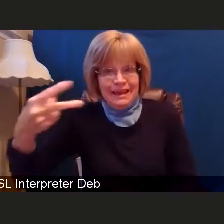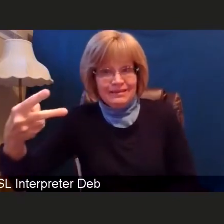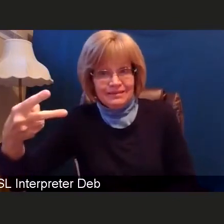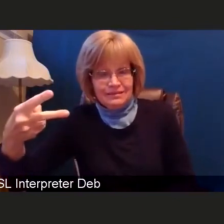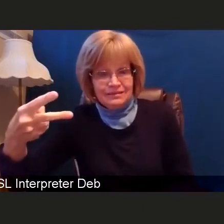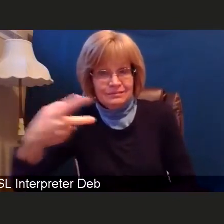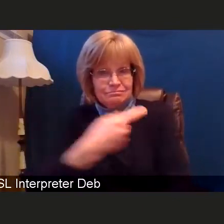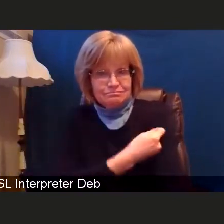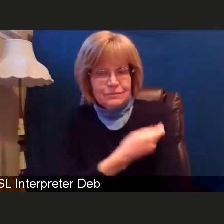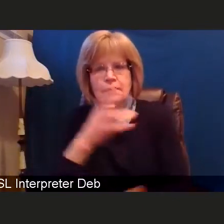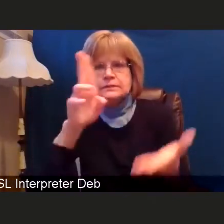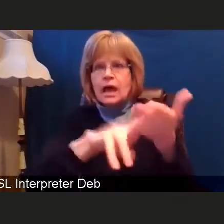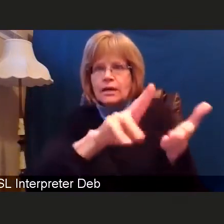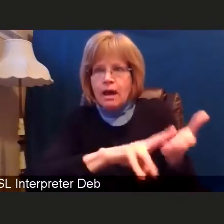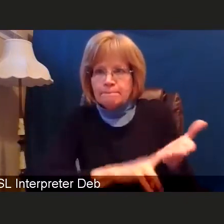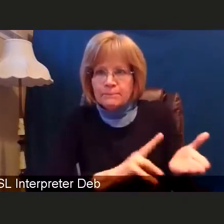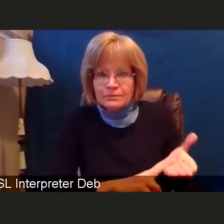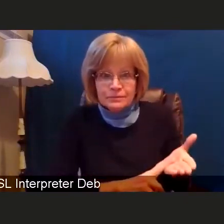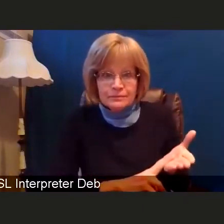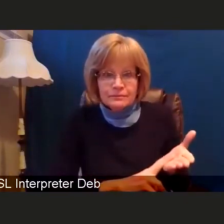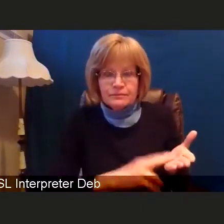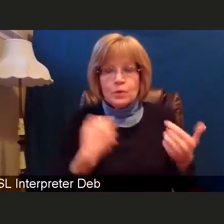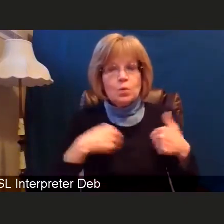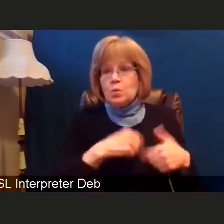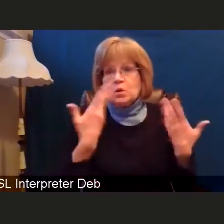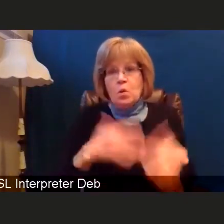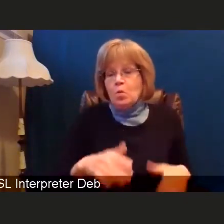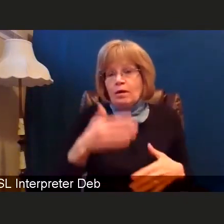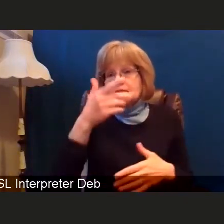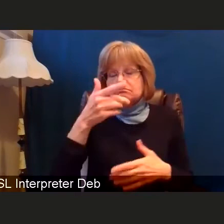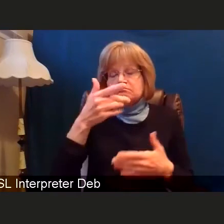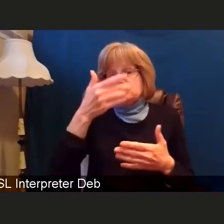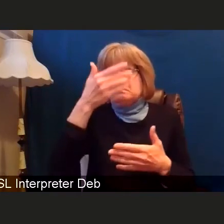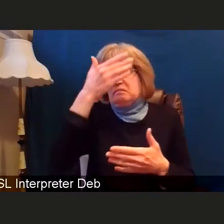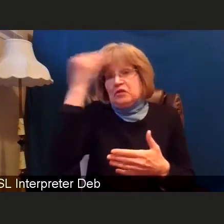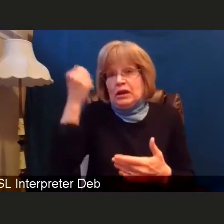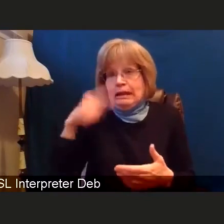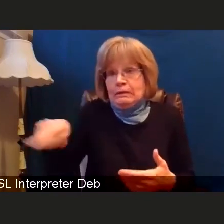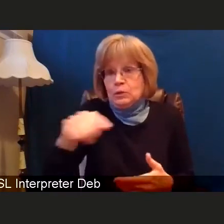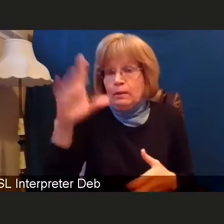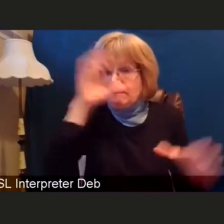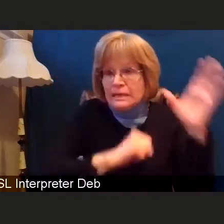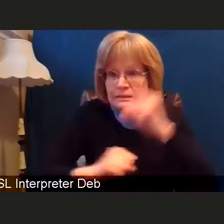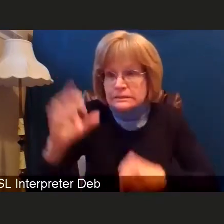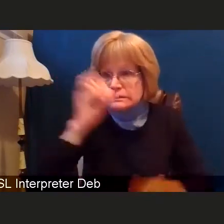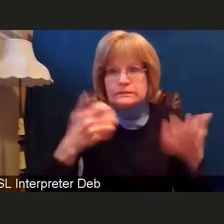because we don't want to forget you. We wanna make sure that your name, your conditions,